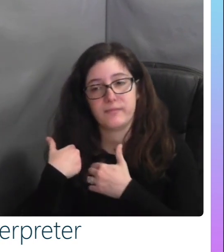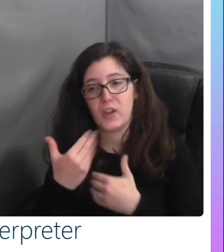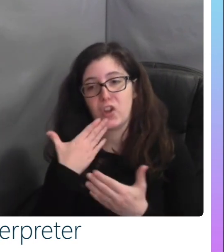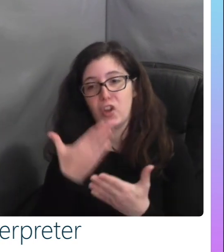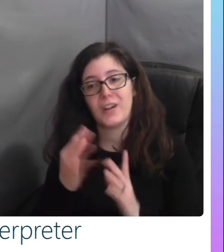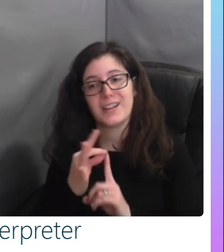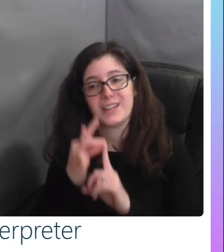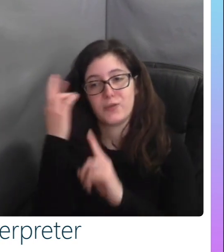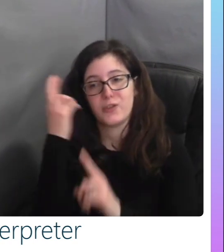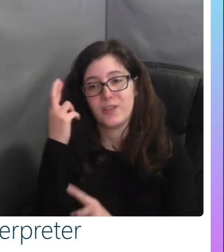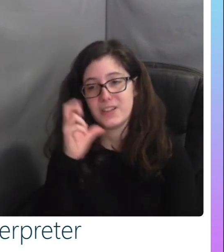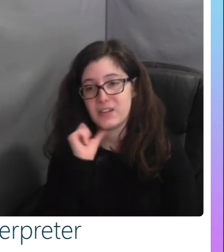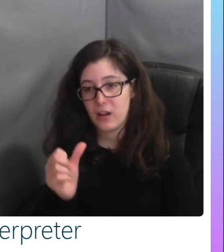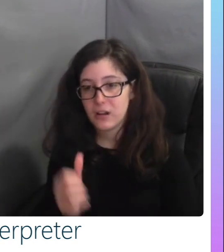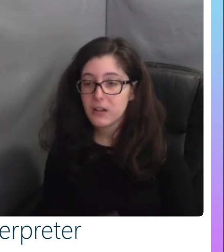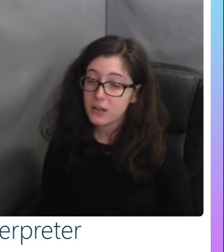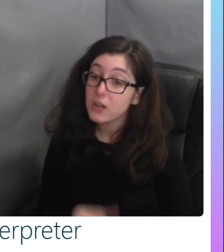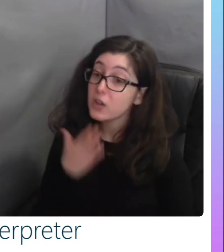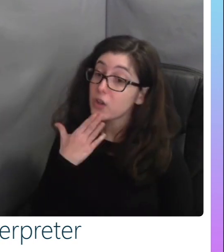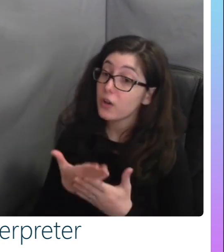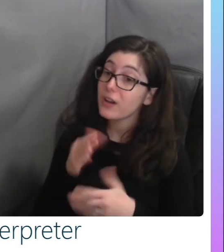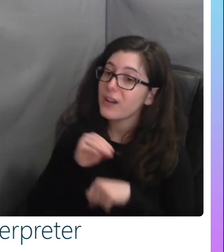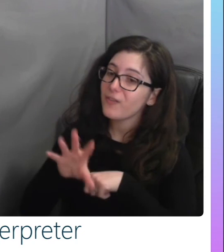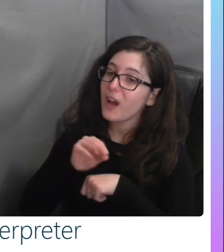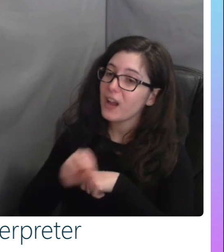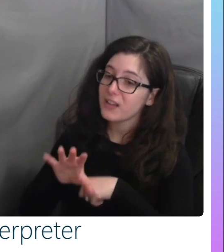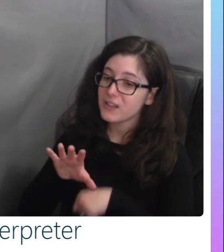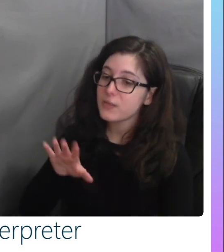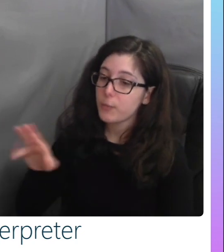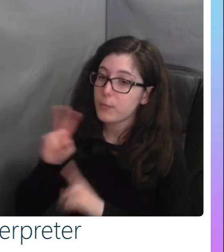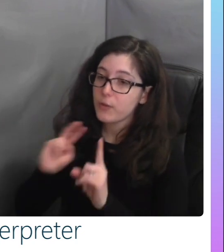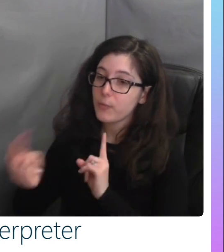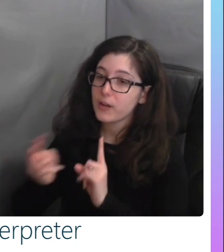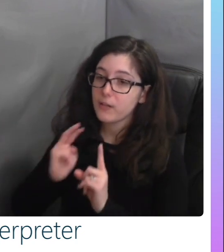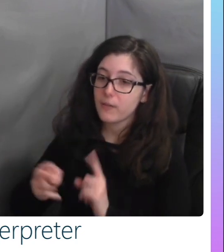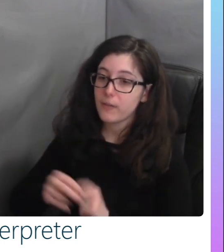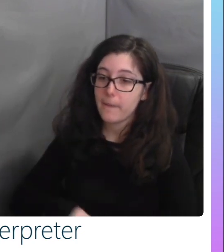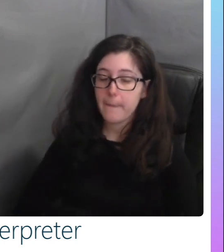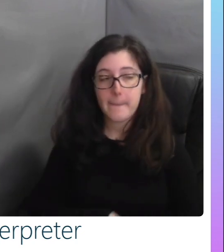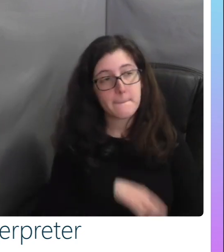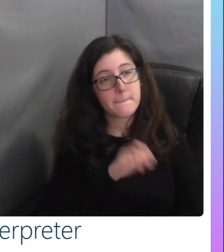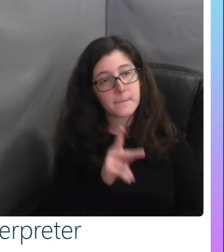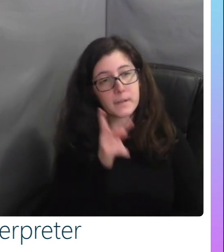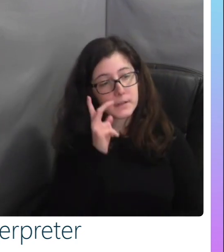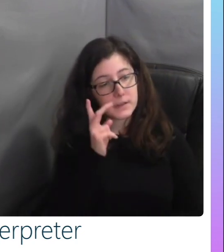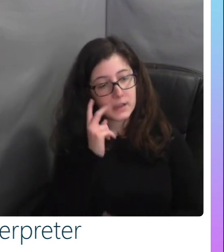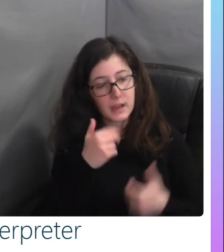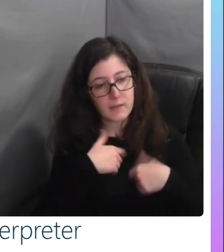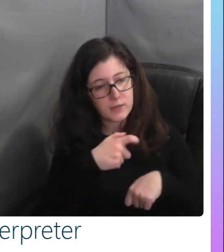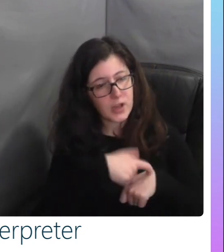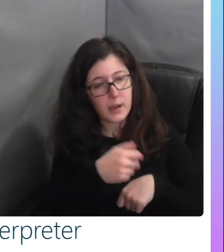it's definitely good to hear from your side of the table. Let's see, we've got time for a couple more,